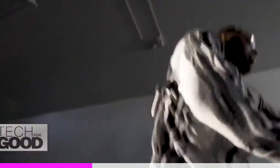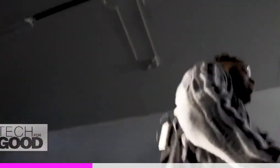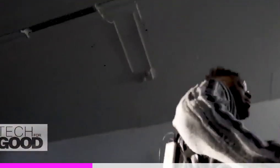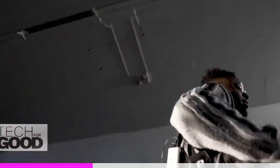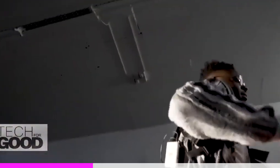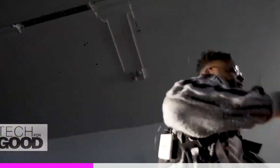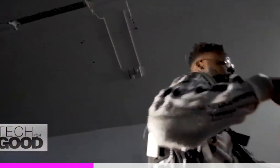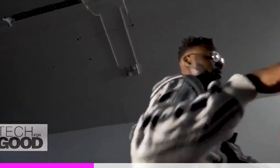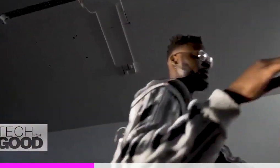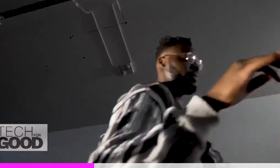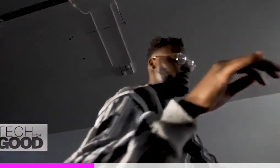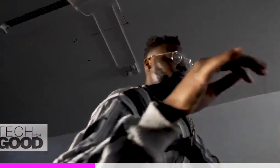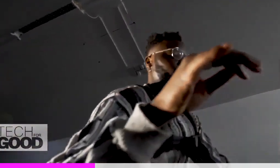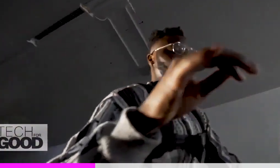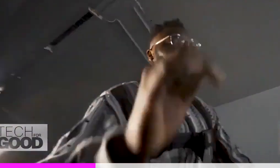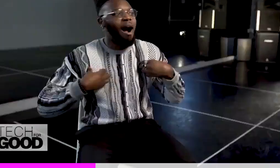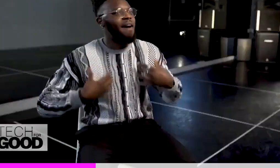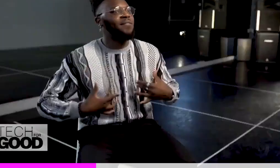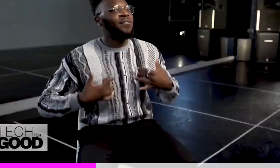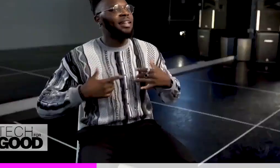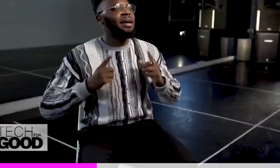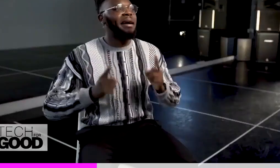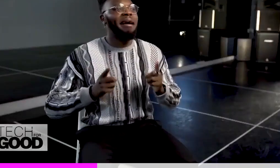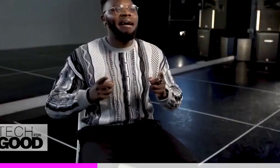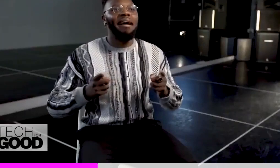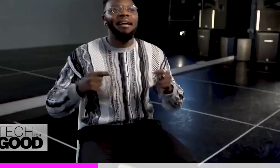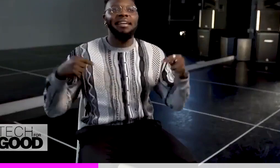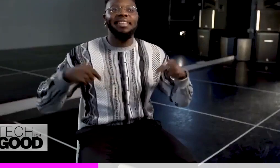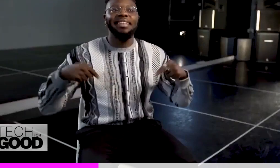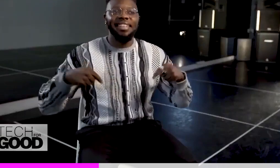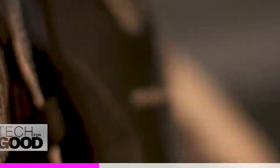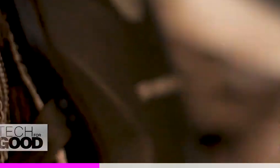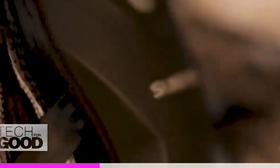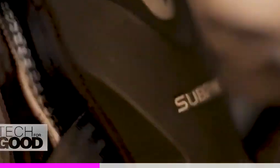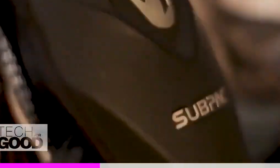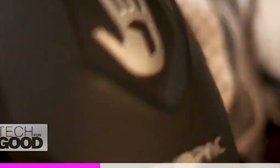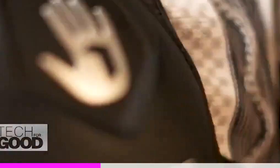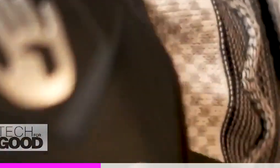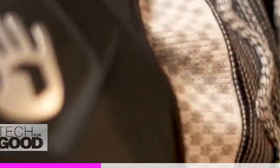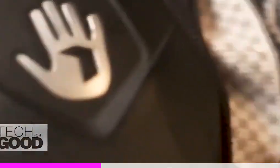So I actually feel vibrations from head to toe. So it's like a wireless connection to the music.